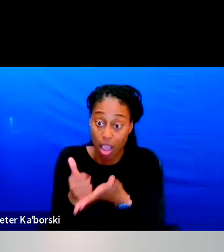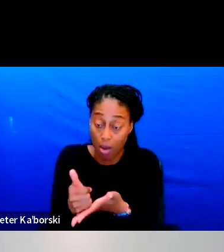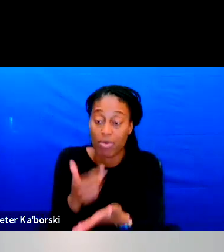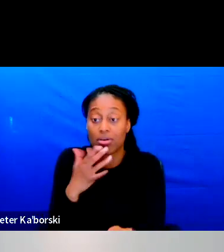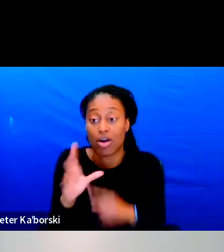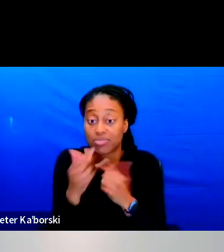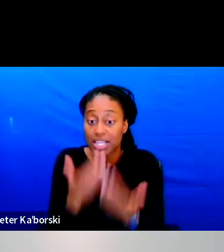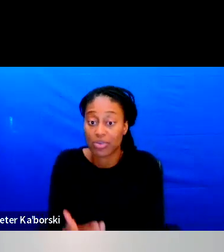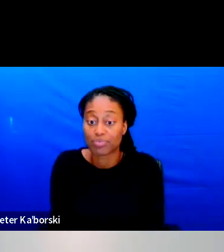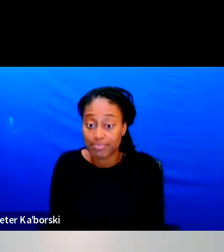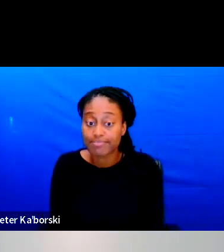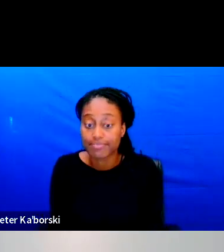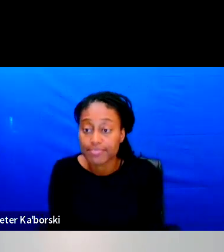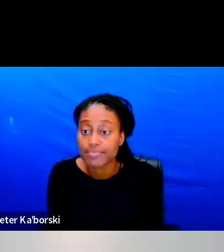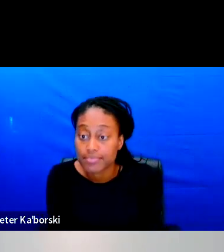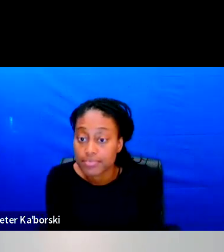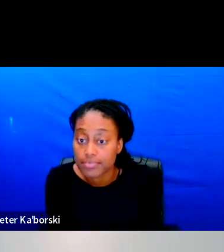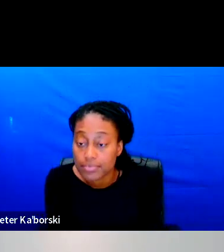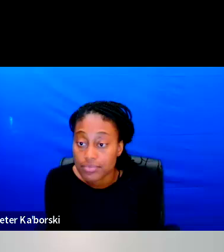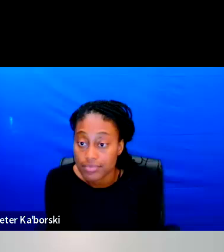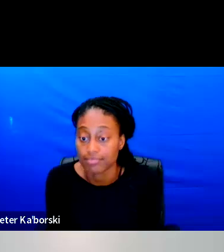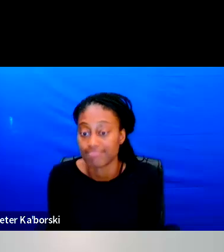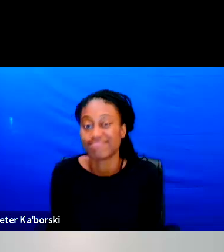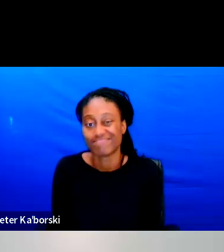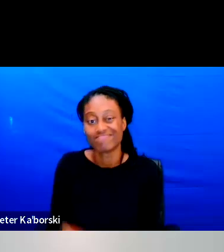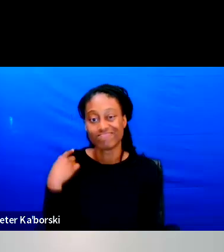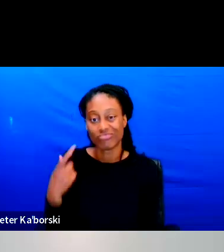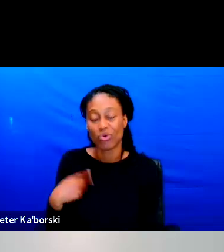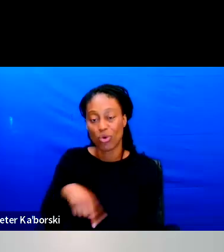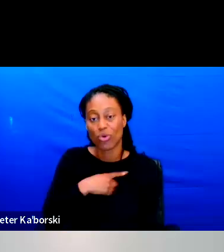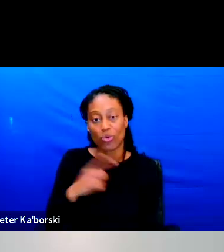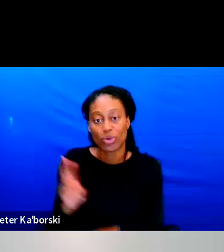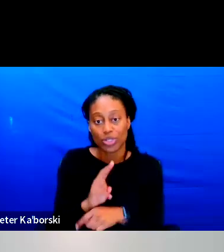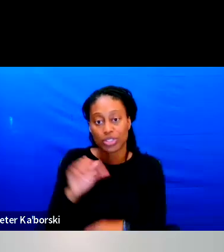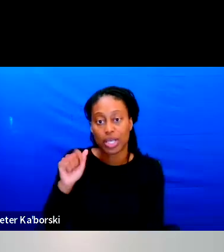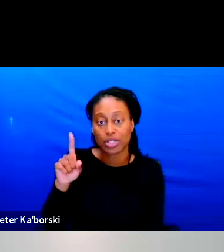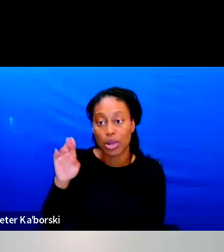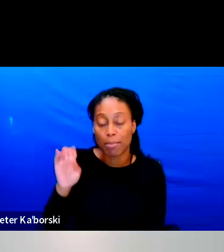Selina Butcher: No problem. Kyle Kleist: We, too, have used adobe we have staff that have. I mean that